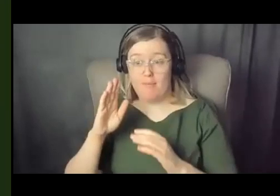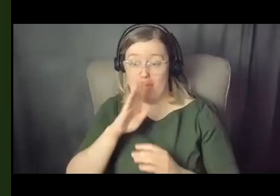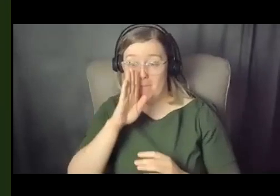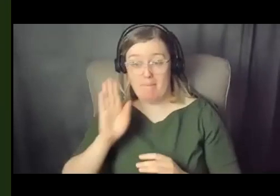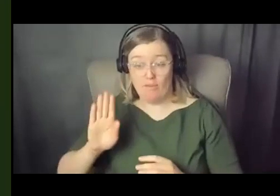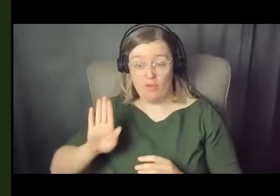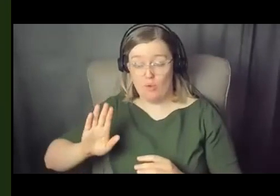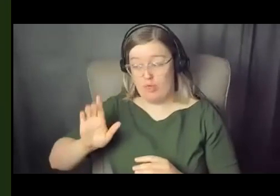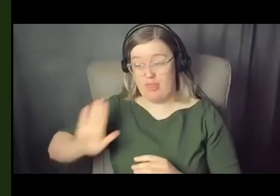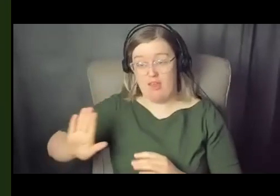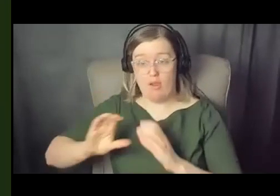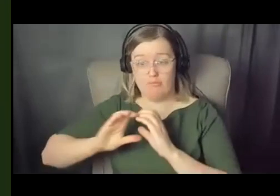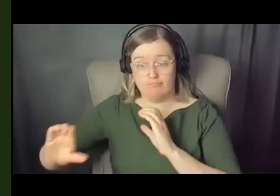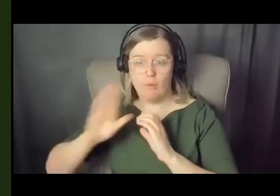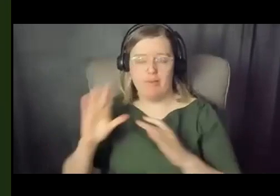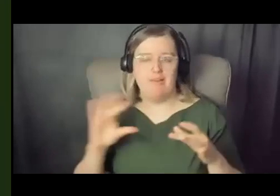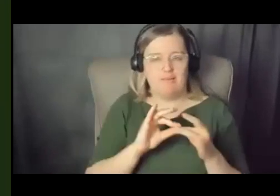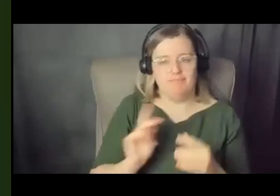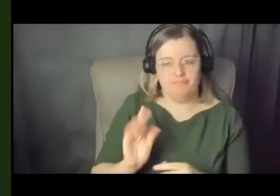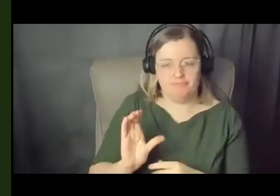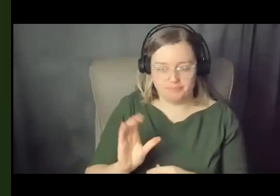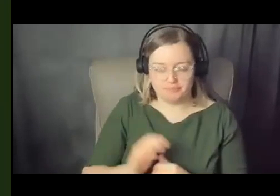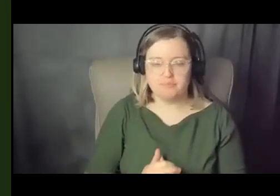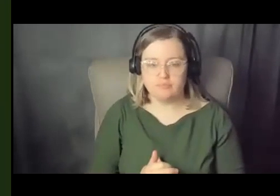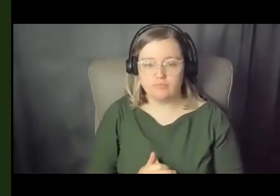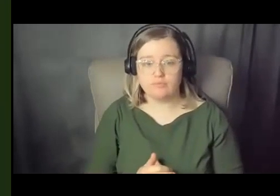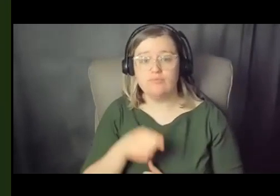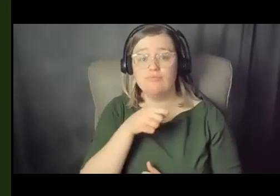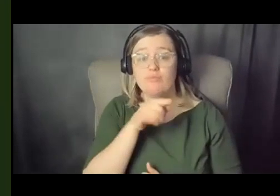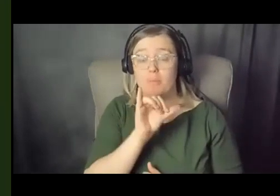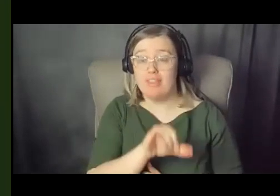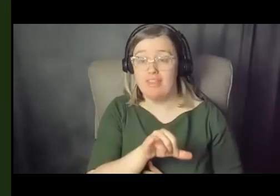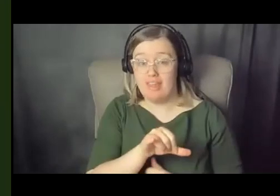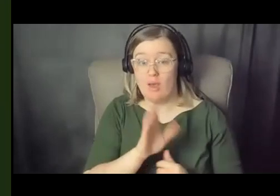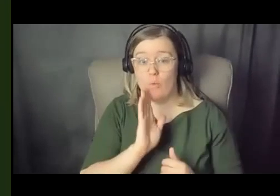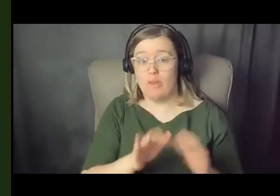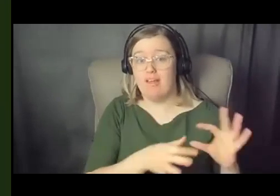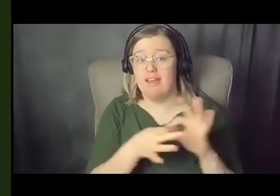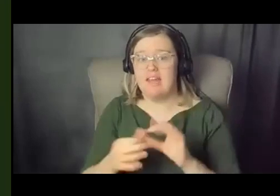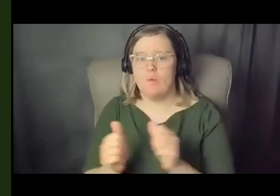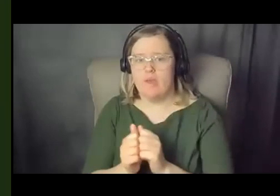this other yellow pipe here connects the existing south Coal